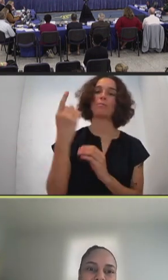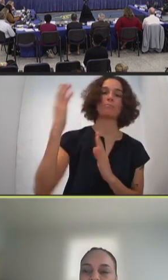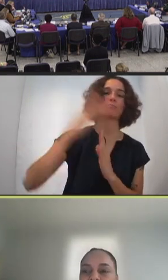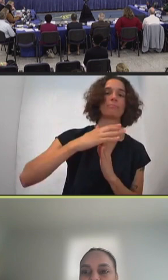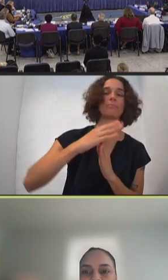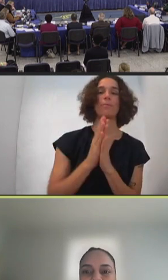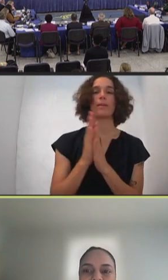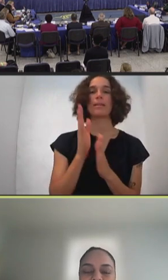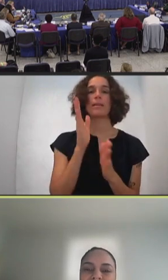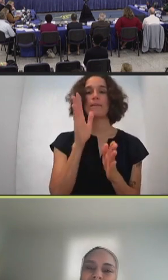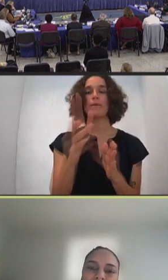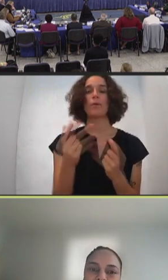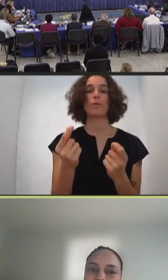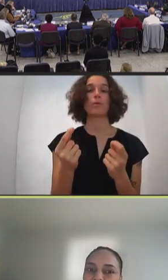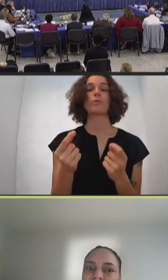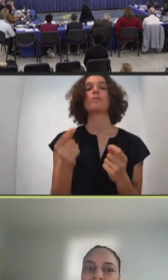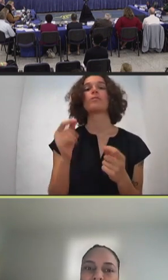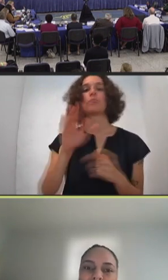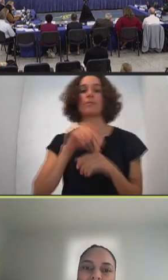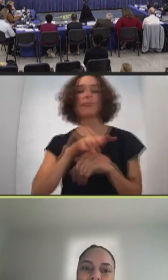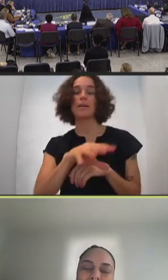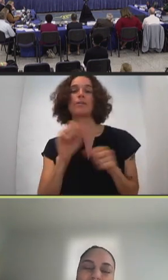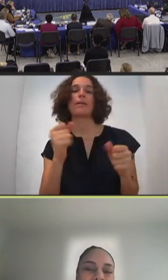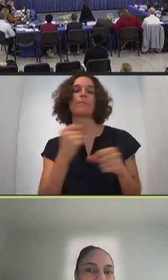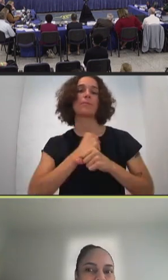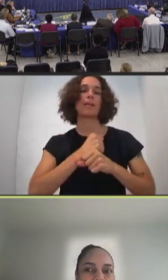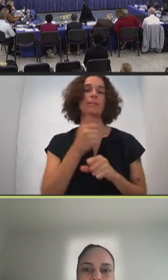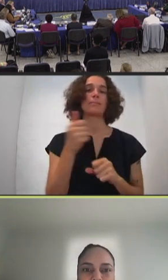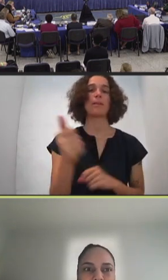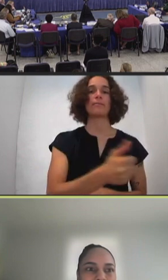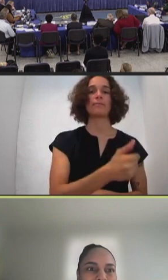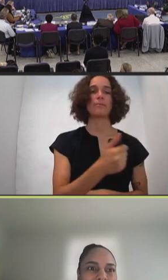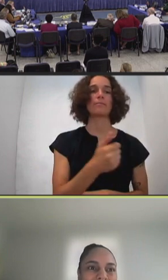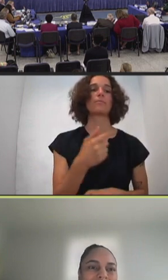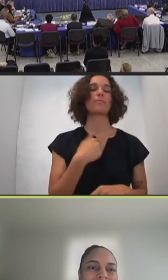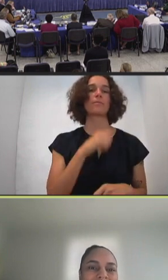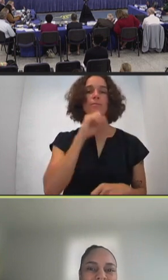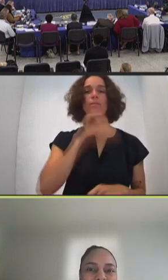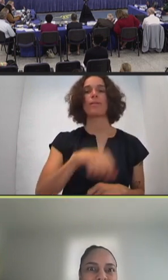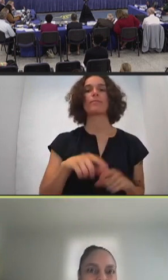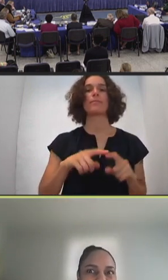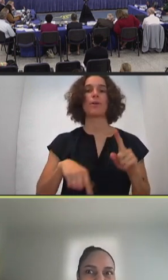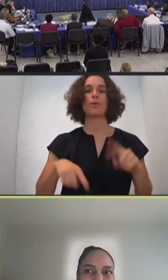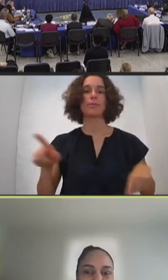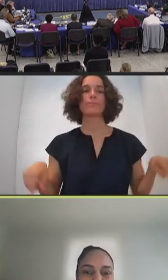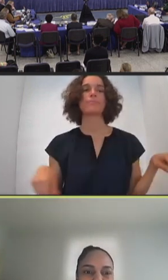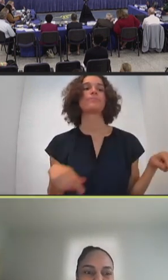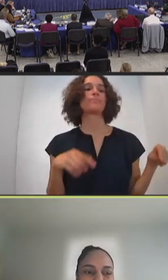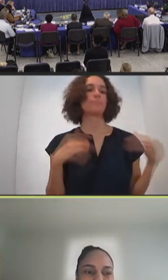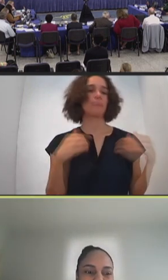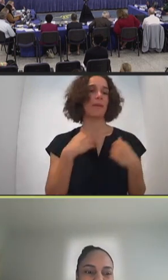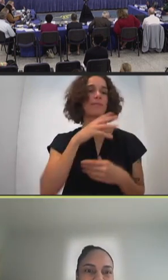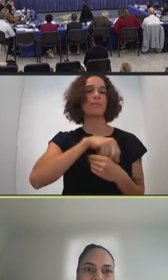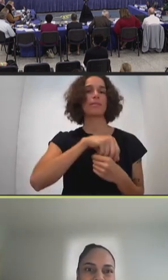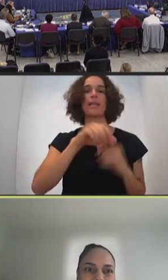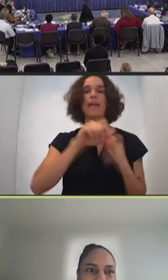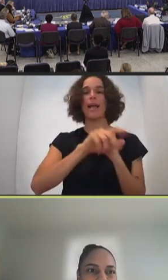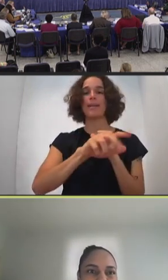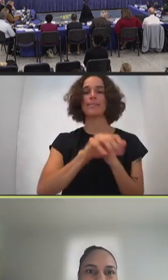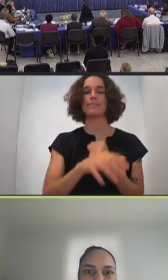And we love the diverse suite of folks that we've got in our ads. Next slide, please.